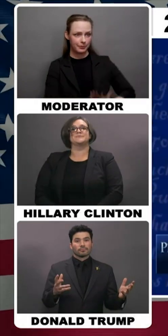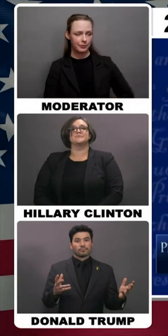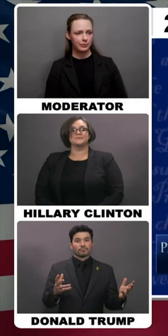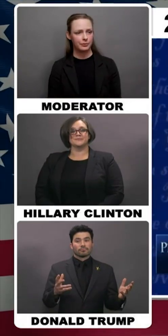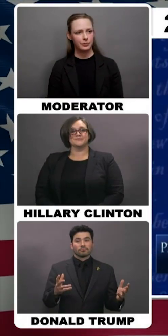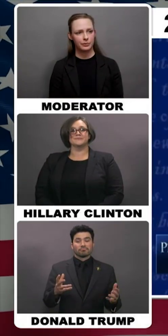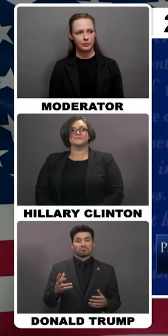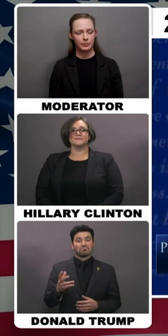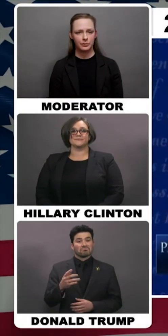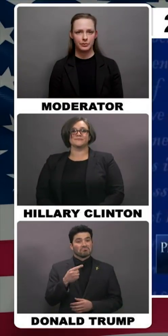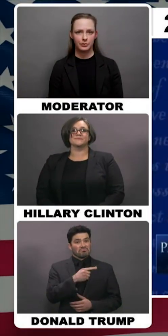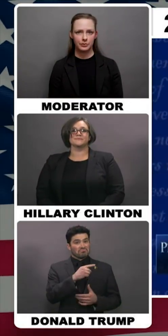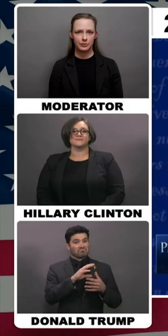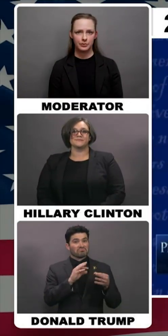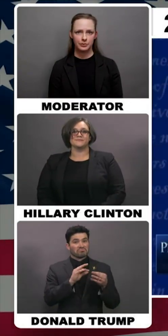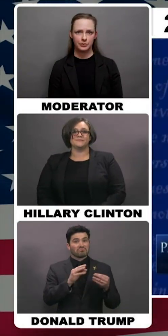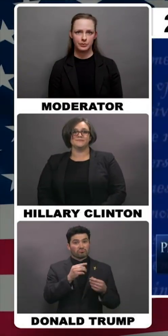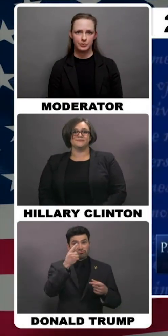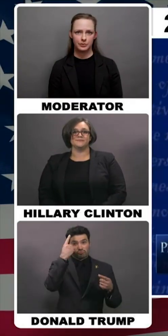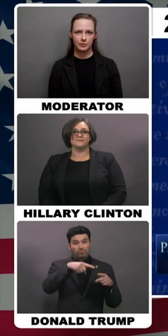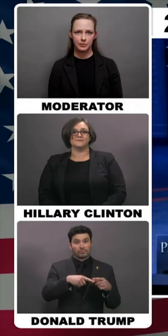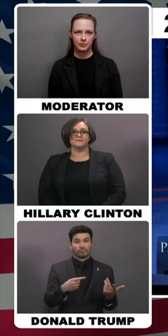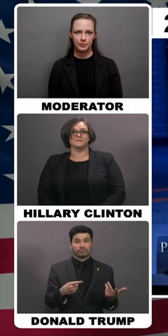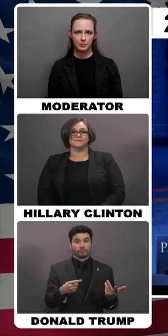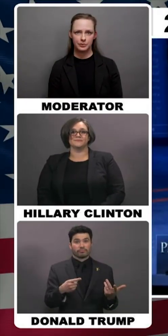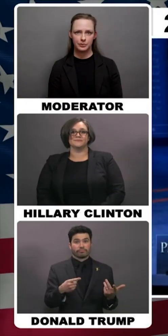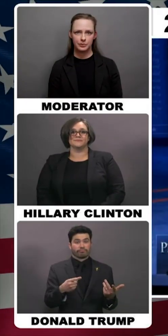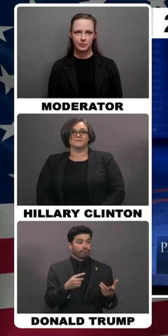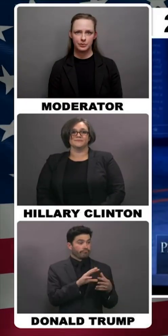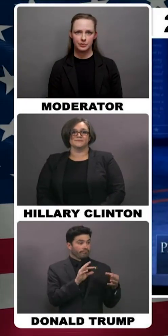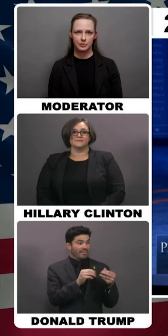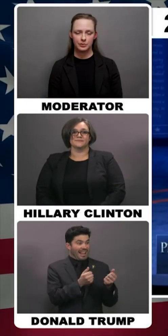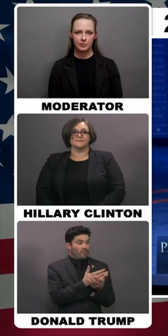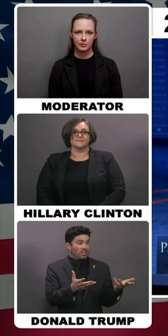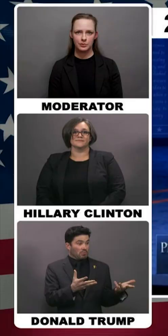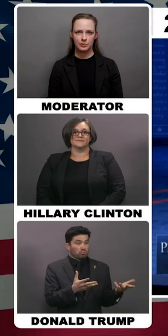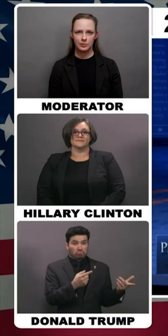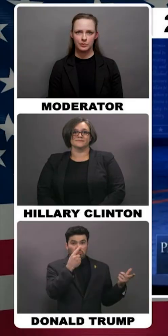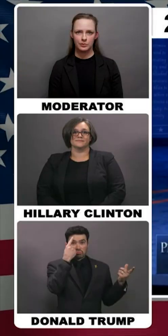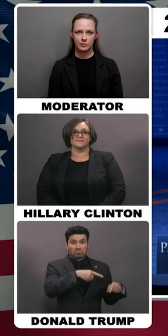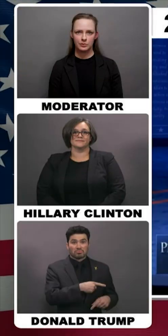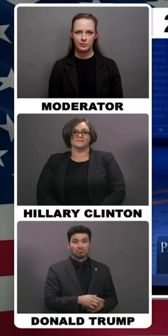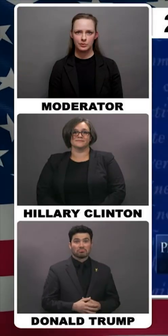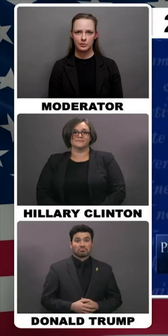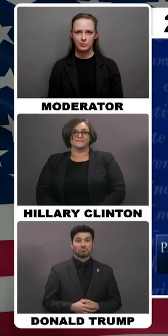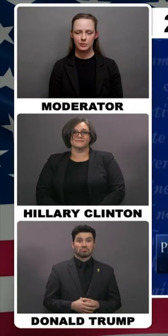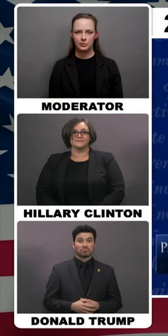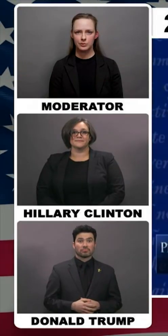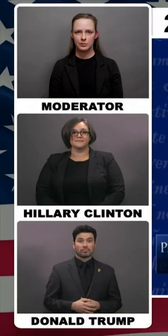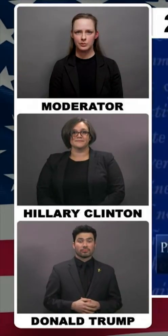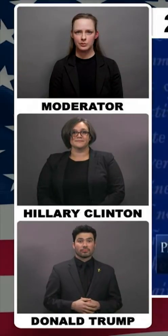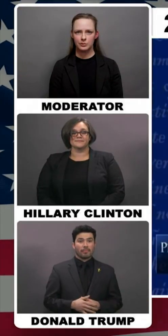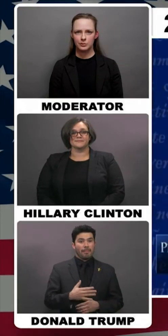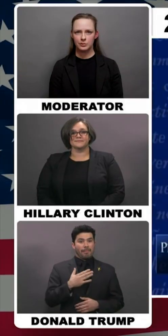I agree with everything she said. Uh, I began this campaign because I was so tired